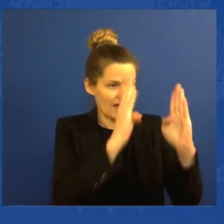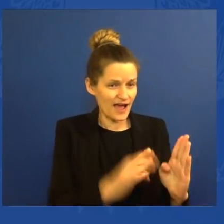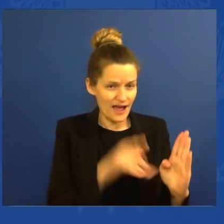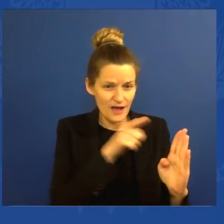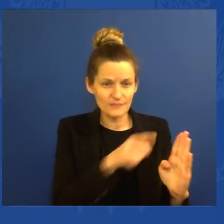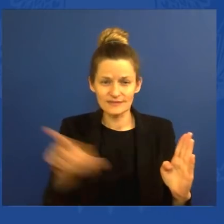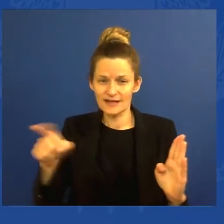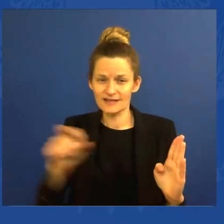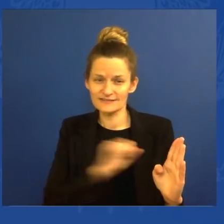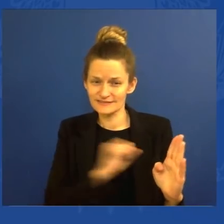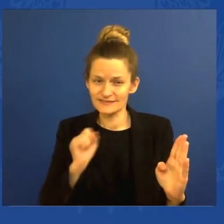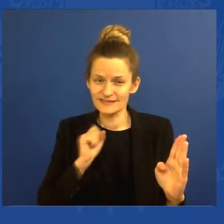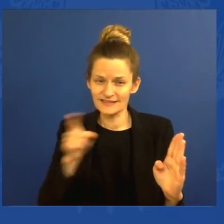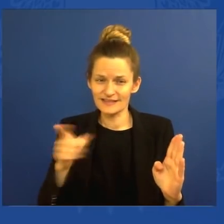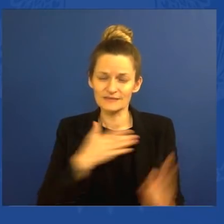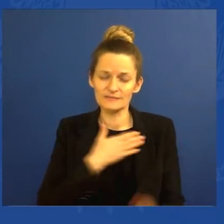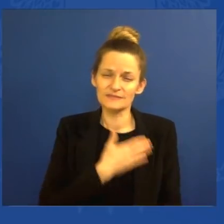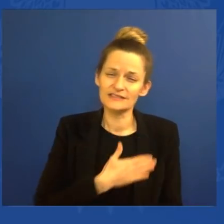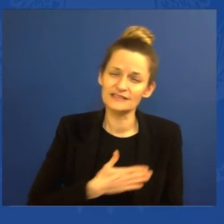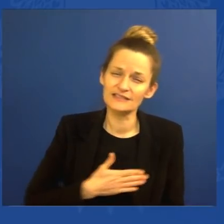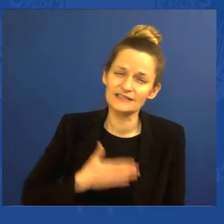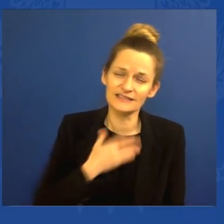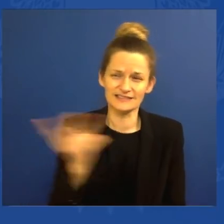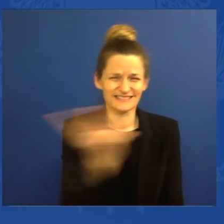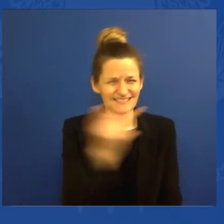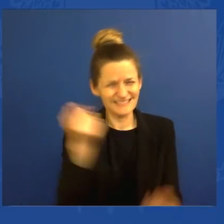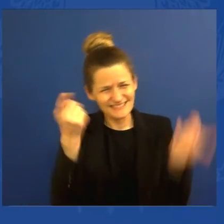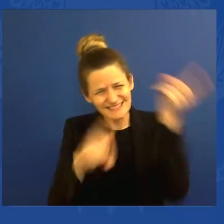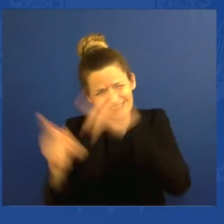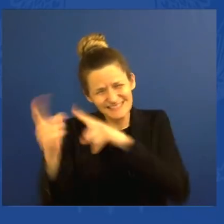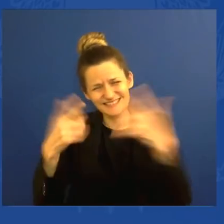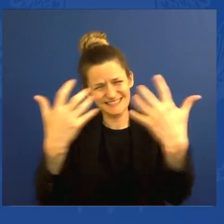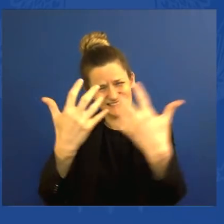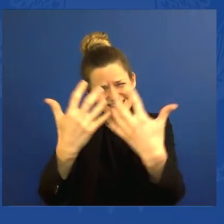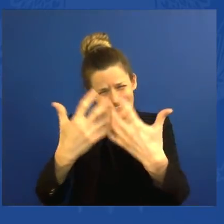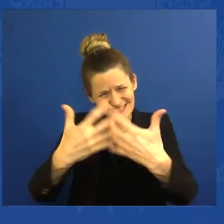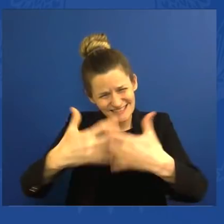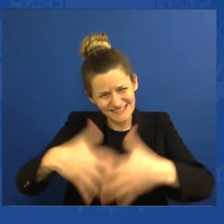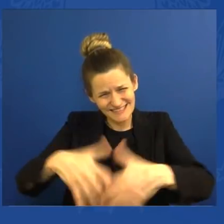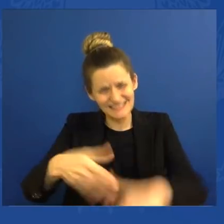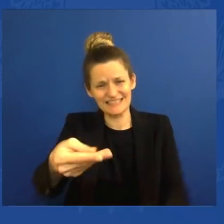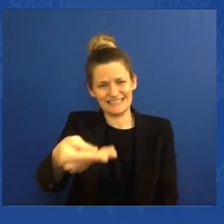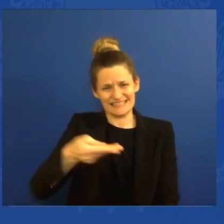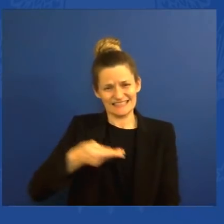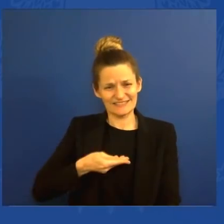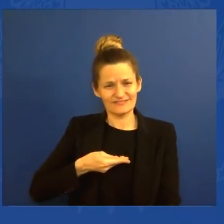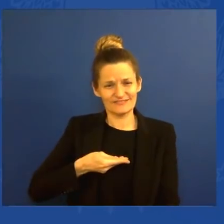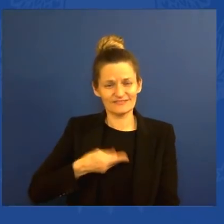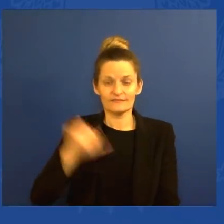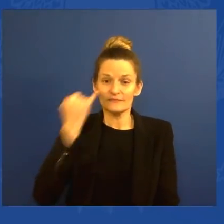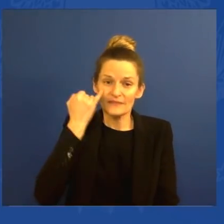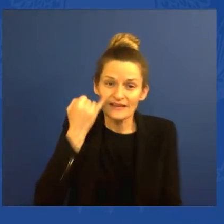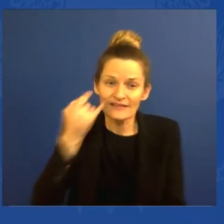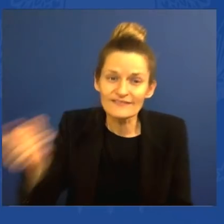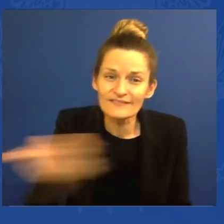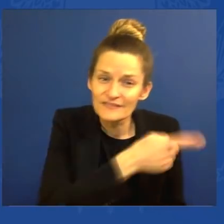Passing this bill will do four important things: First, it will send a message to the world that America is back in the game,